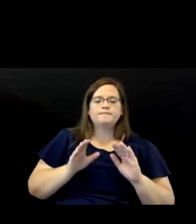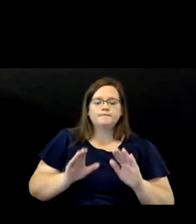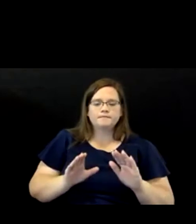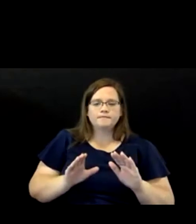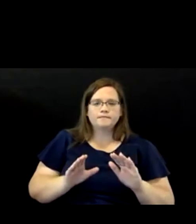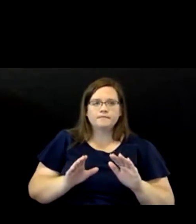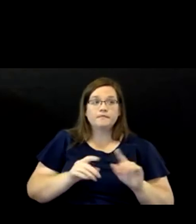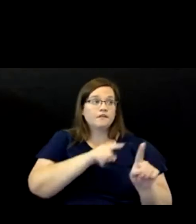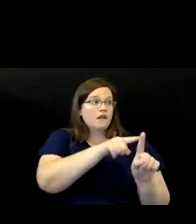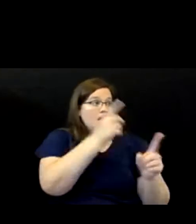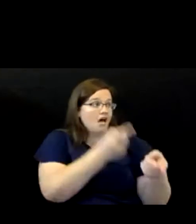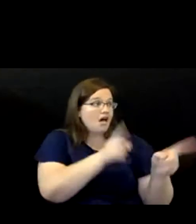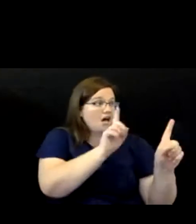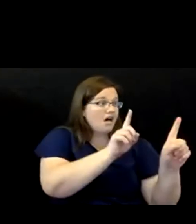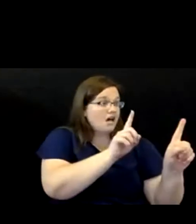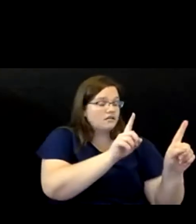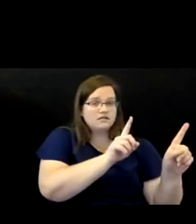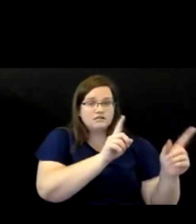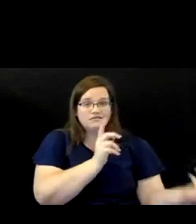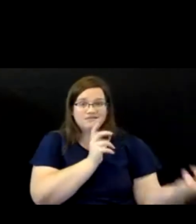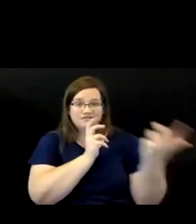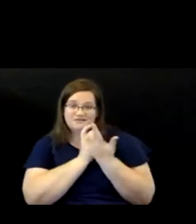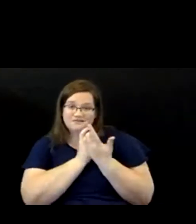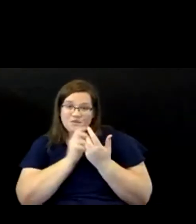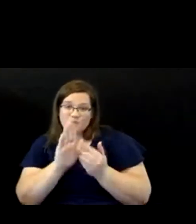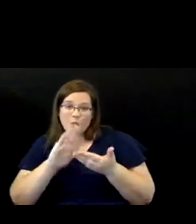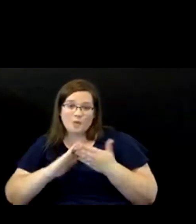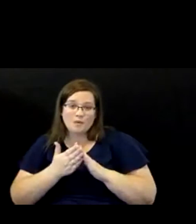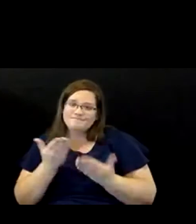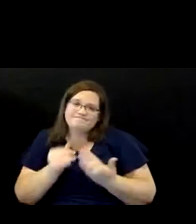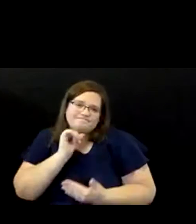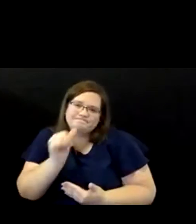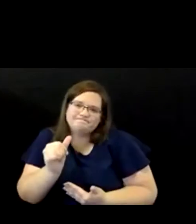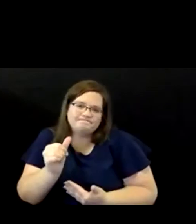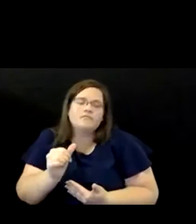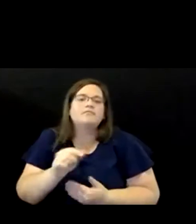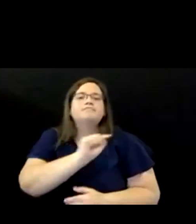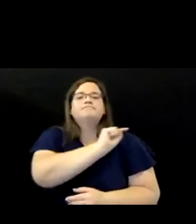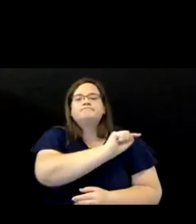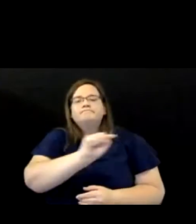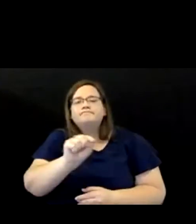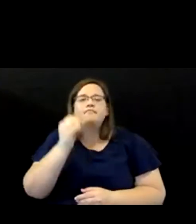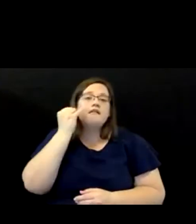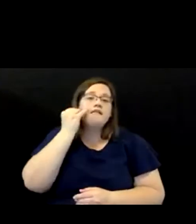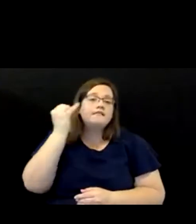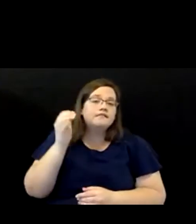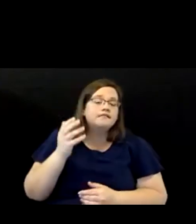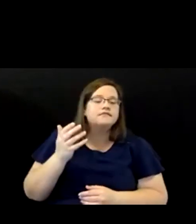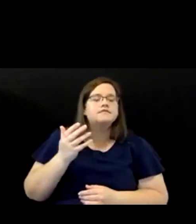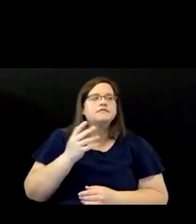with somebody else does not mean it's a fit for your community. These are just some ideas and some ways that other groups that stood out to us were